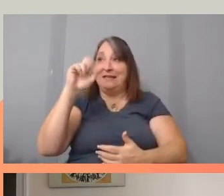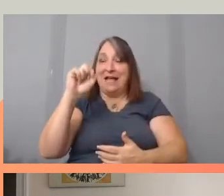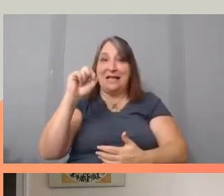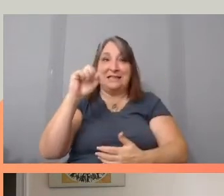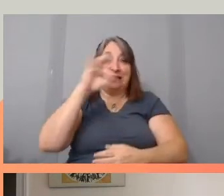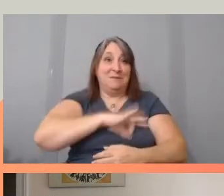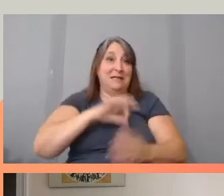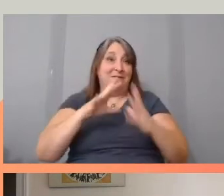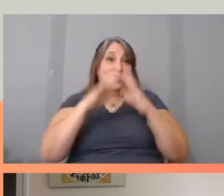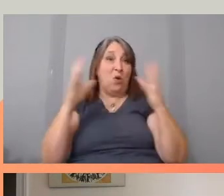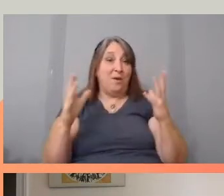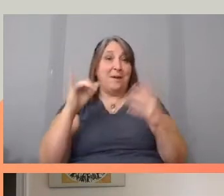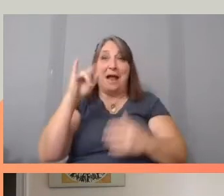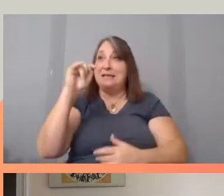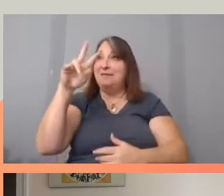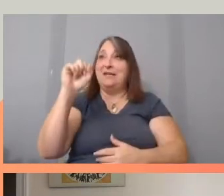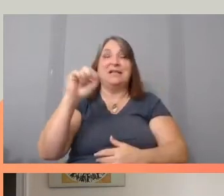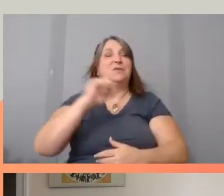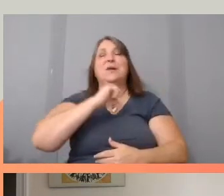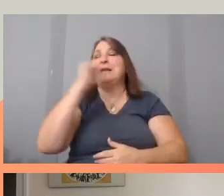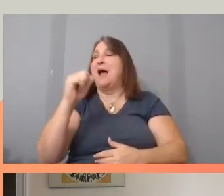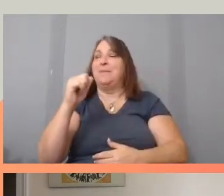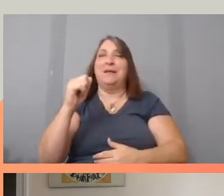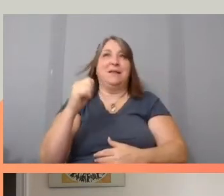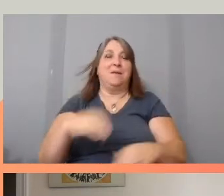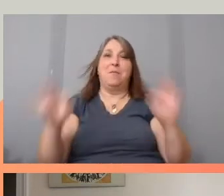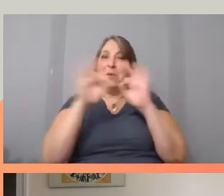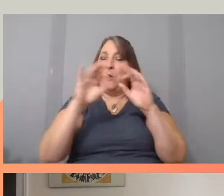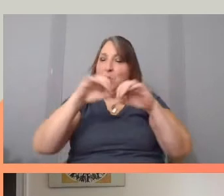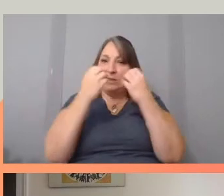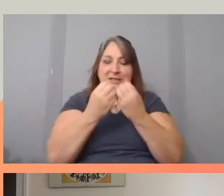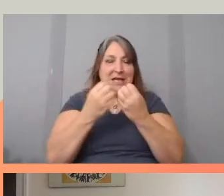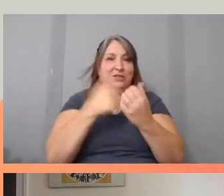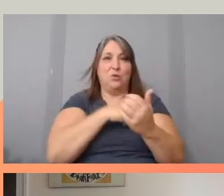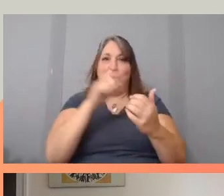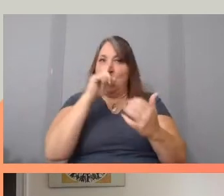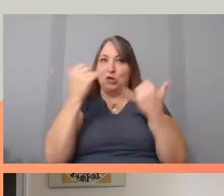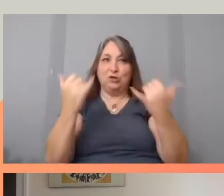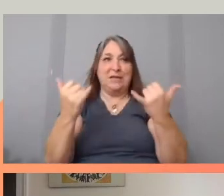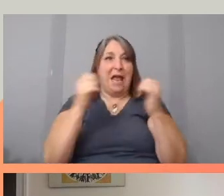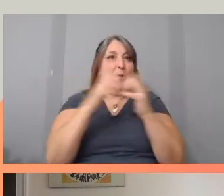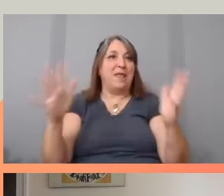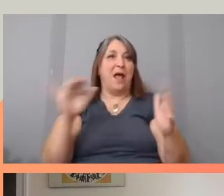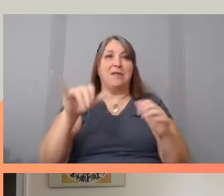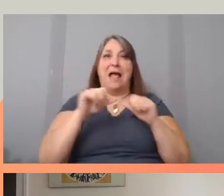but ITVS would not be the vital organization it is today without the continuous input